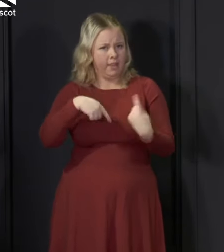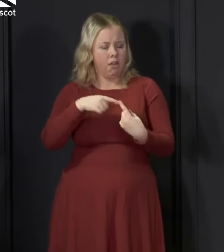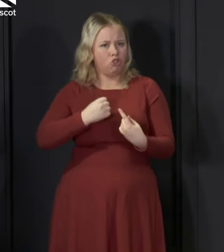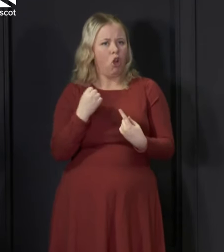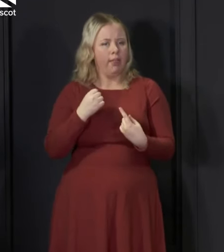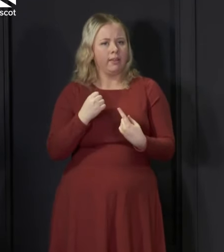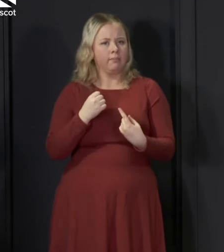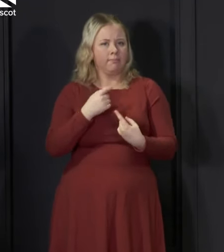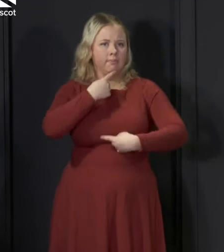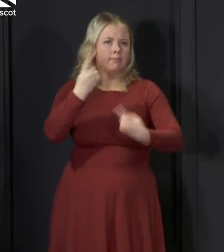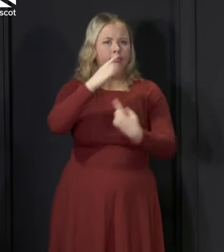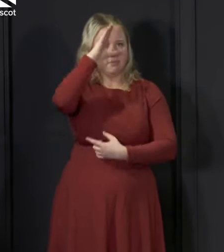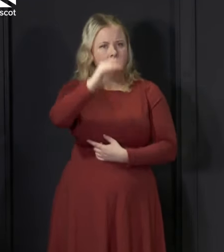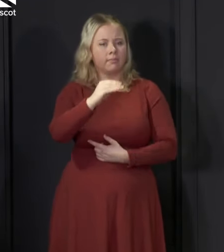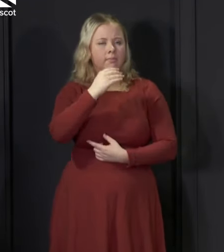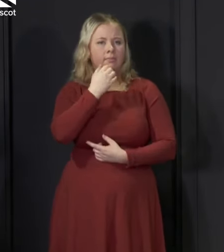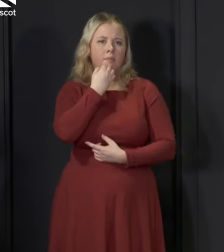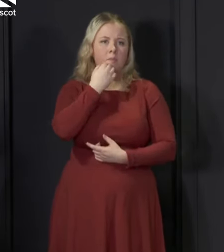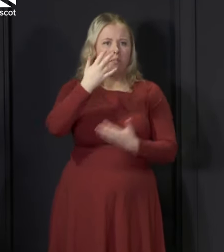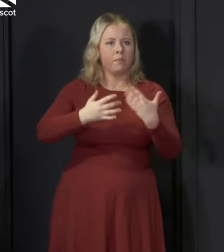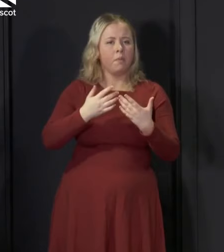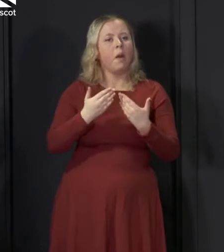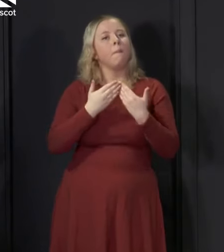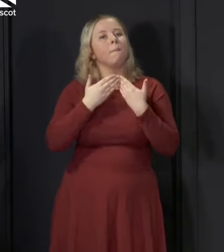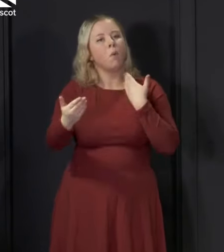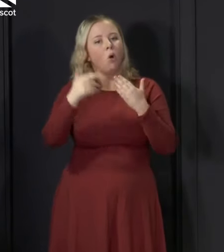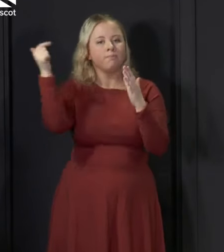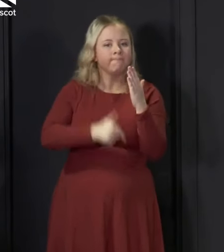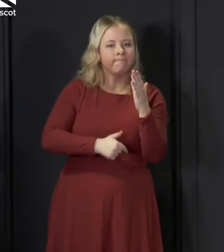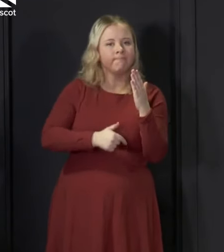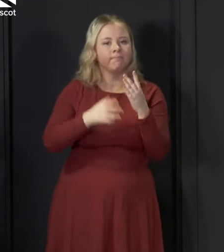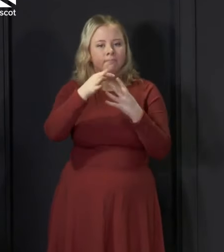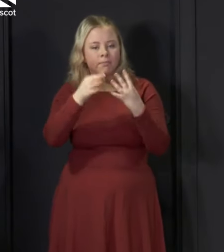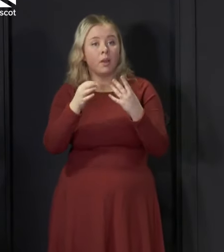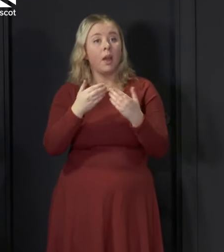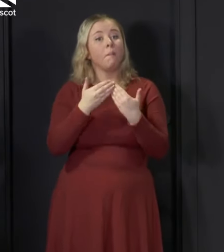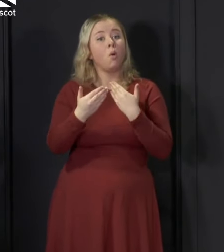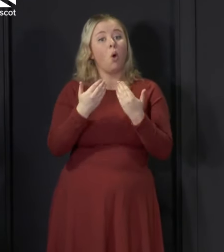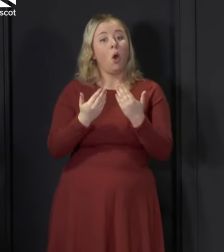are probably more comprehensive, and certainly more up to date as far as care homes are concerned,